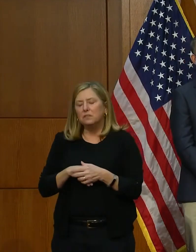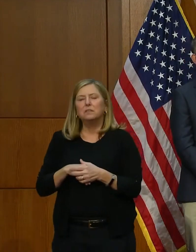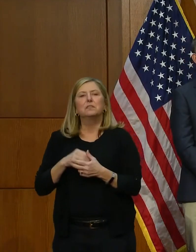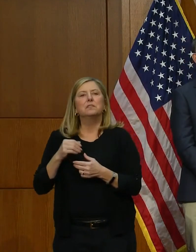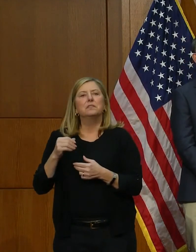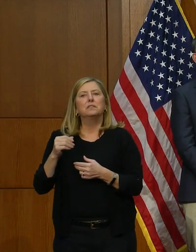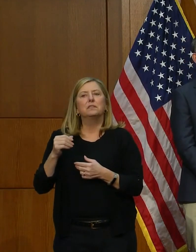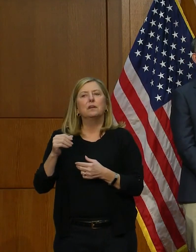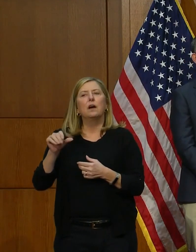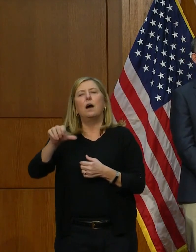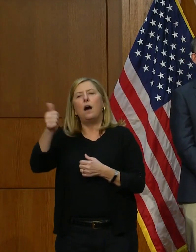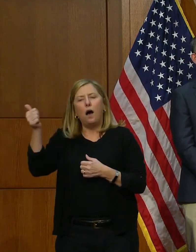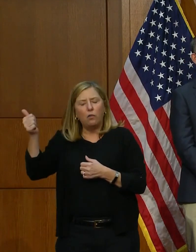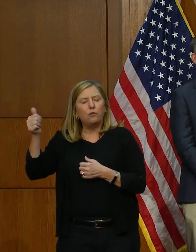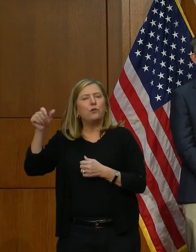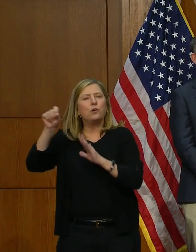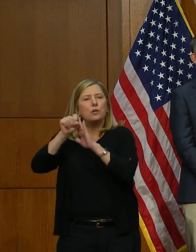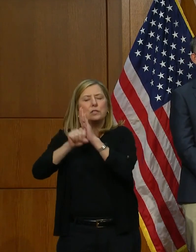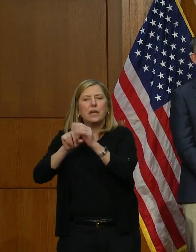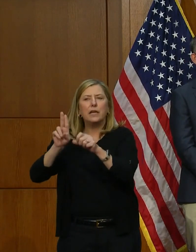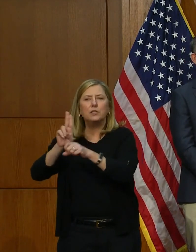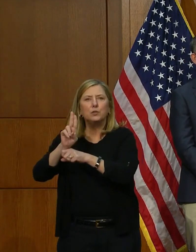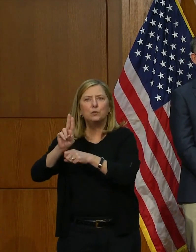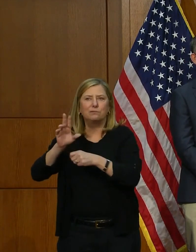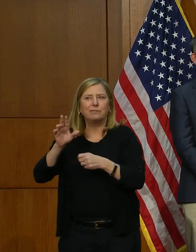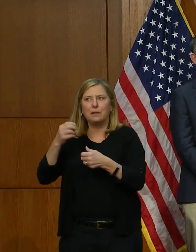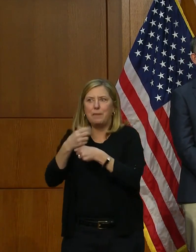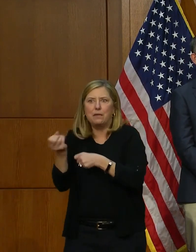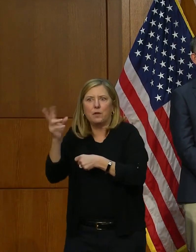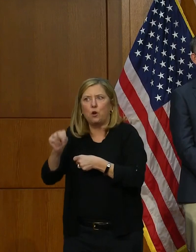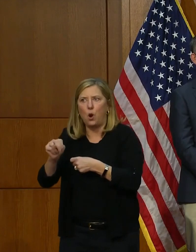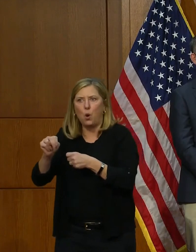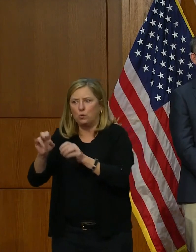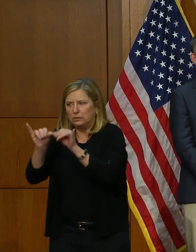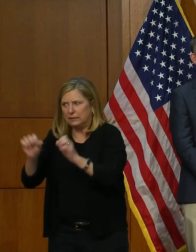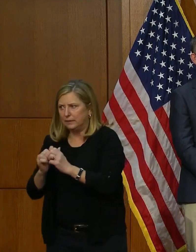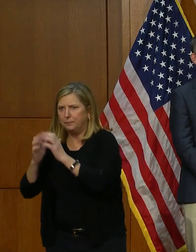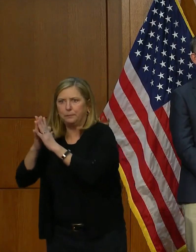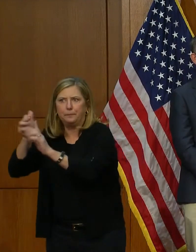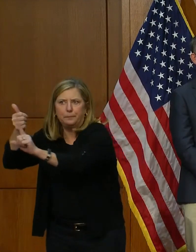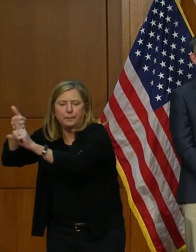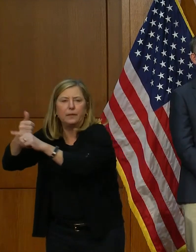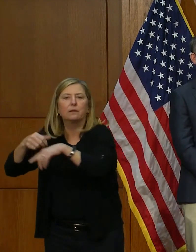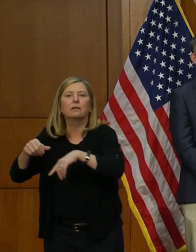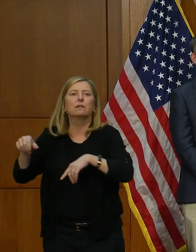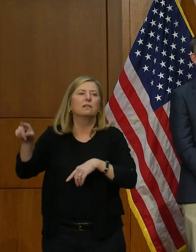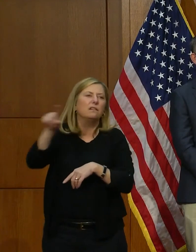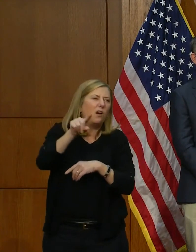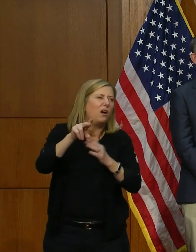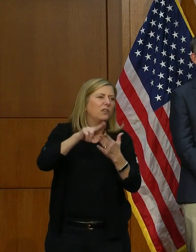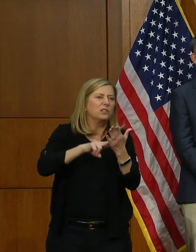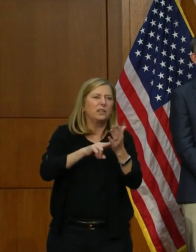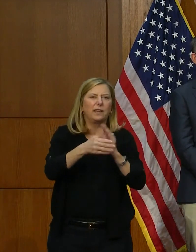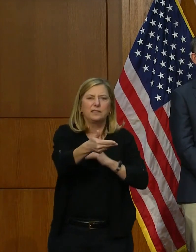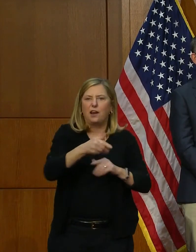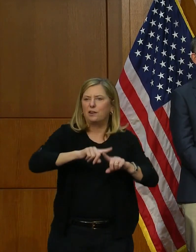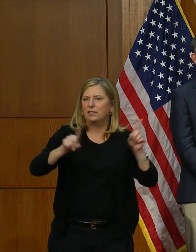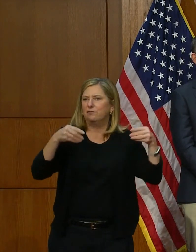THE QUESTION WAS. ARE THERE OTHER OPTIONS OUT THERE? UM, THERE HAVE BEEN A FEW OTHER THINGS THAT PEOPLE HAVE USED. SOME HAVE USED HOMEGROWN